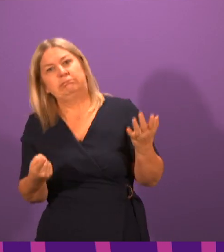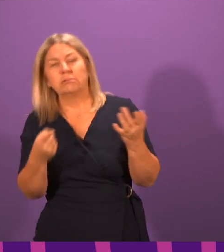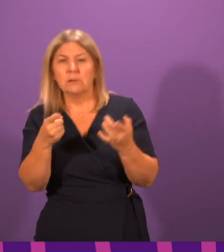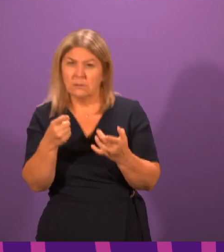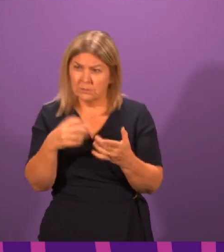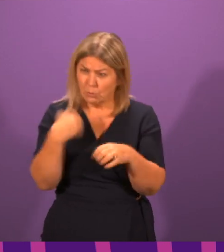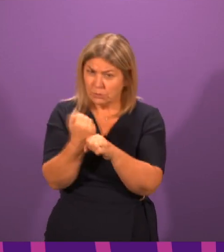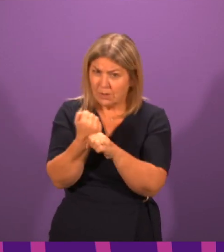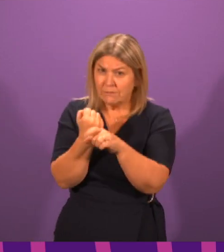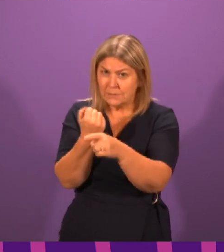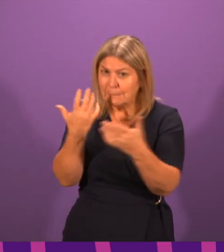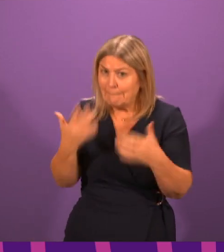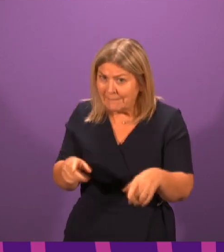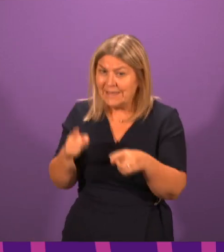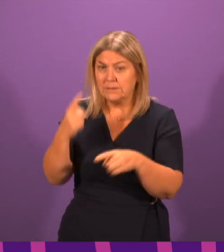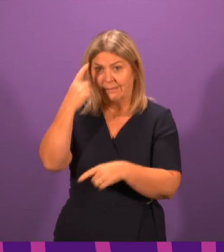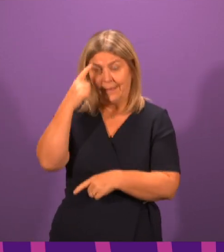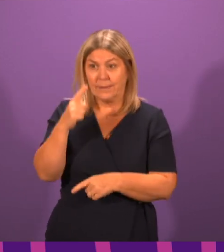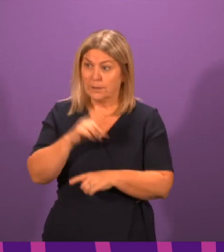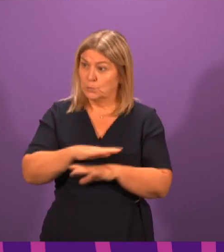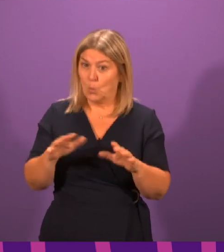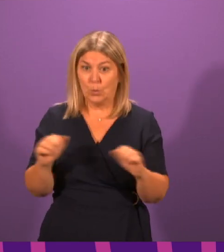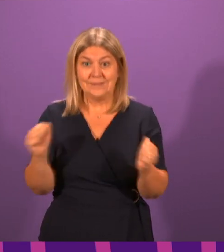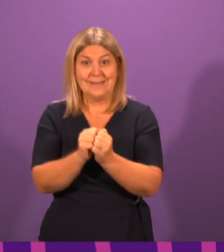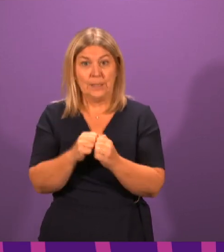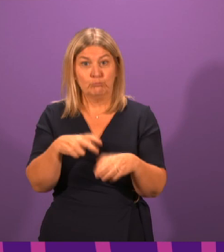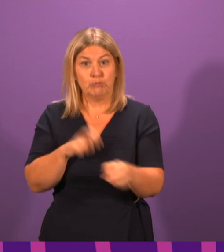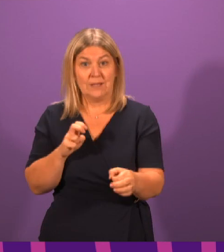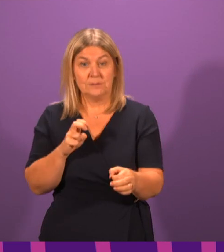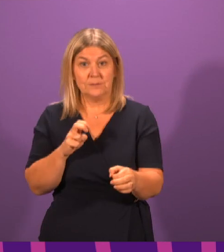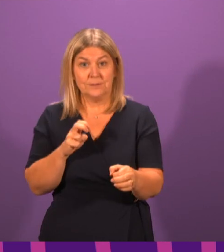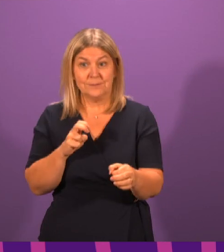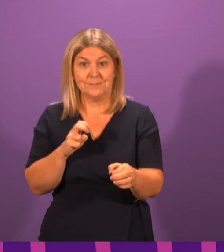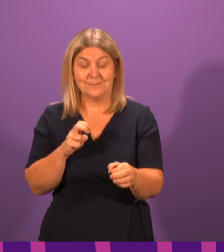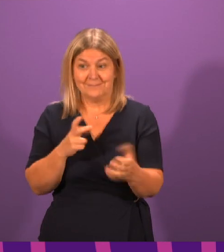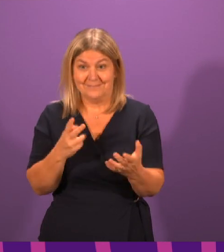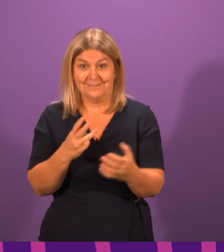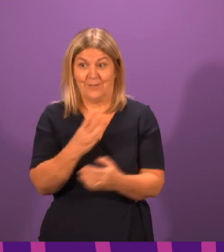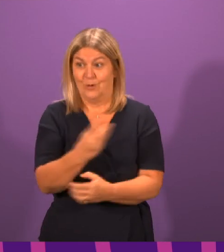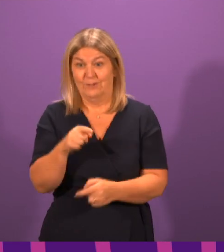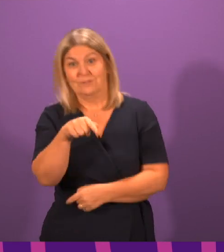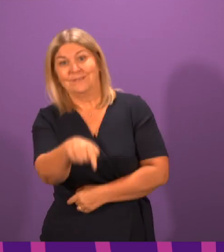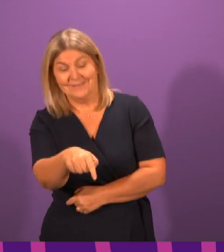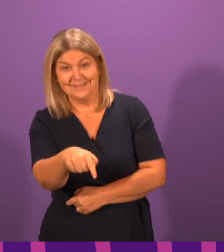to the very real possibility of a no-deal Brexit on 31 December? What impact will that have on